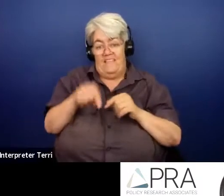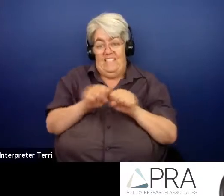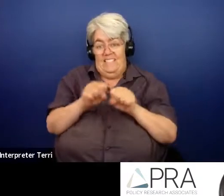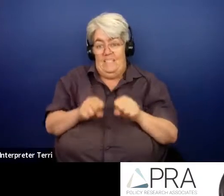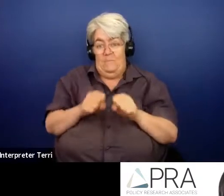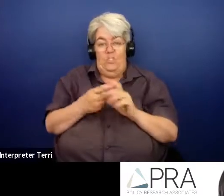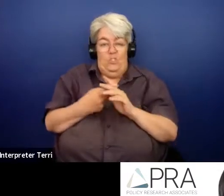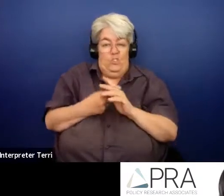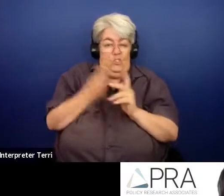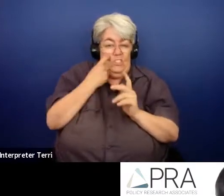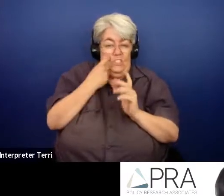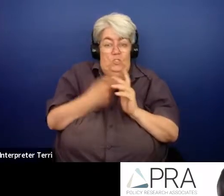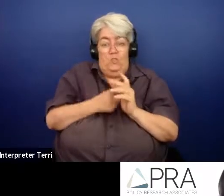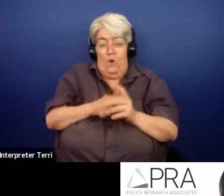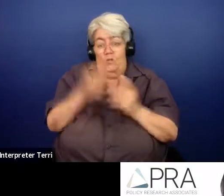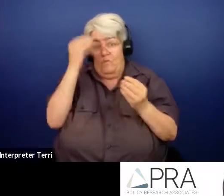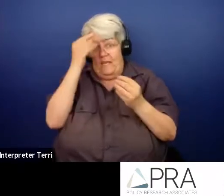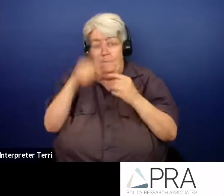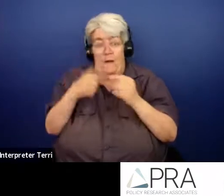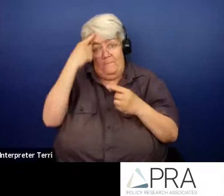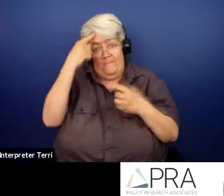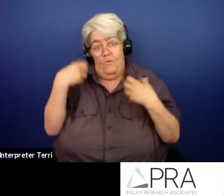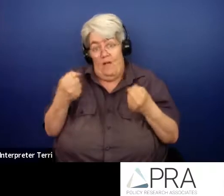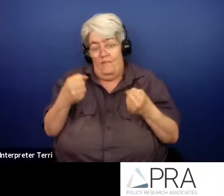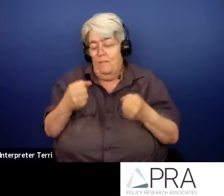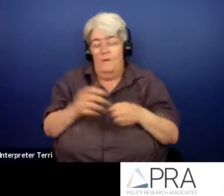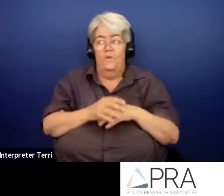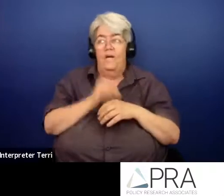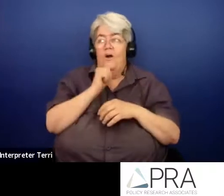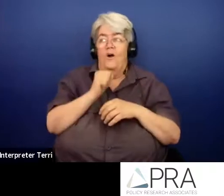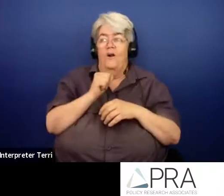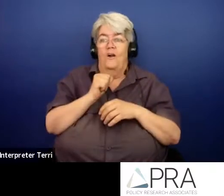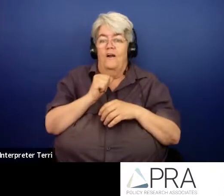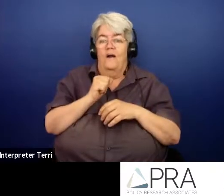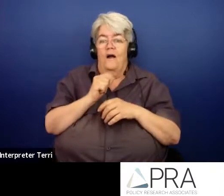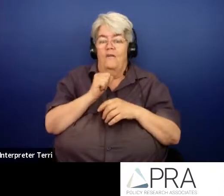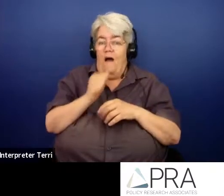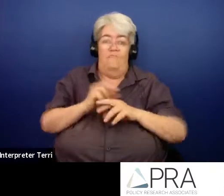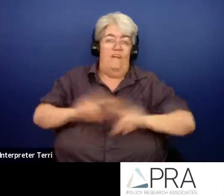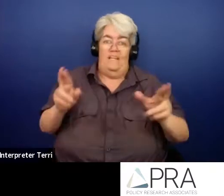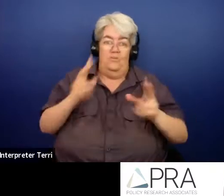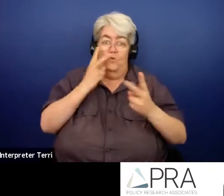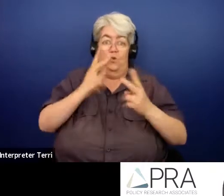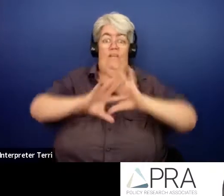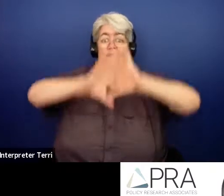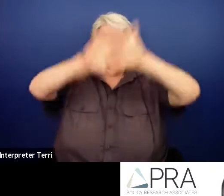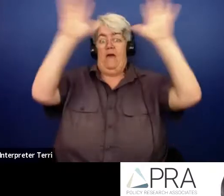head around mental health and we are a long way from looking at the bigger picture. And